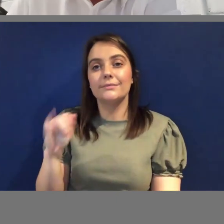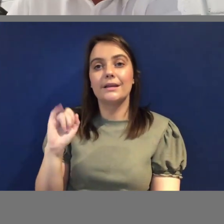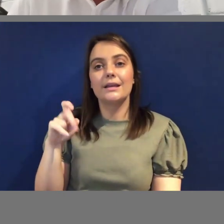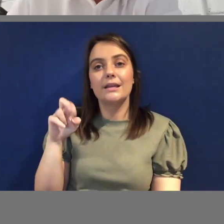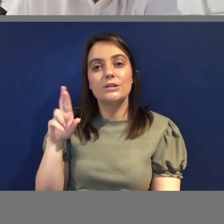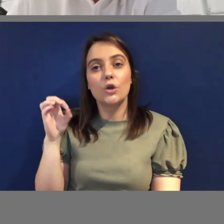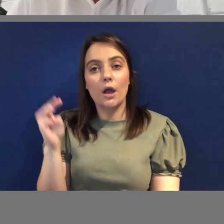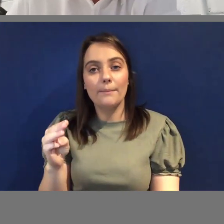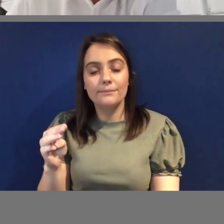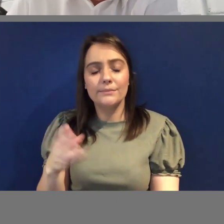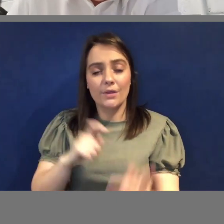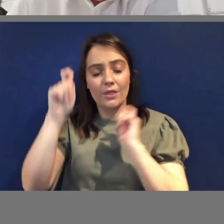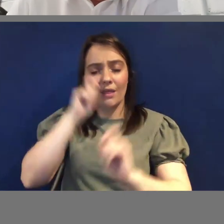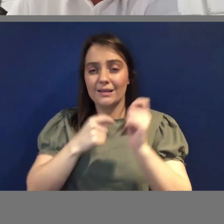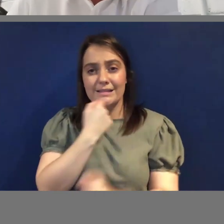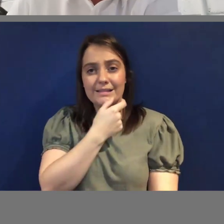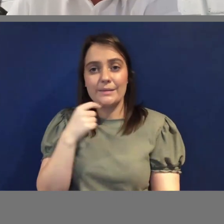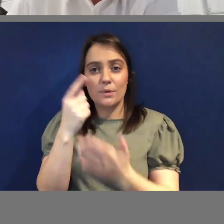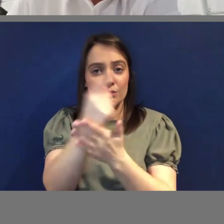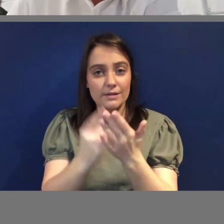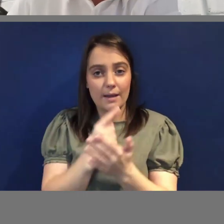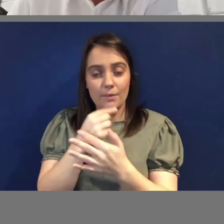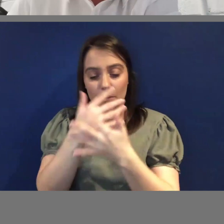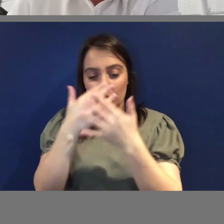like something that's really simple to design but there's so many things that can go wrong in